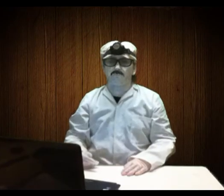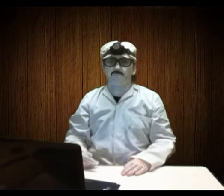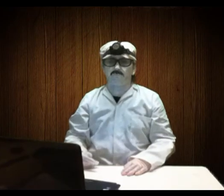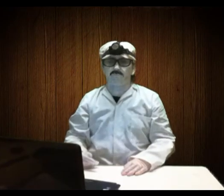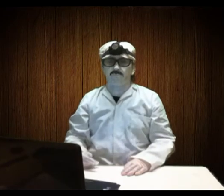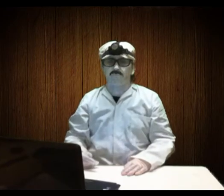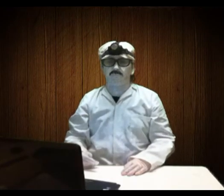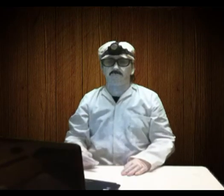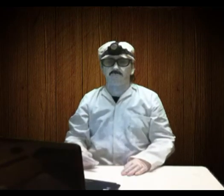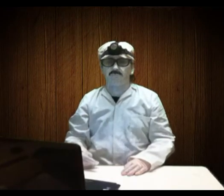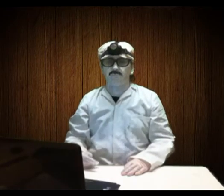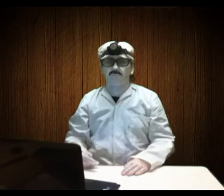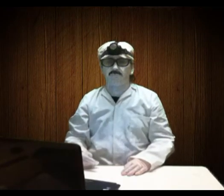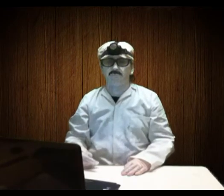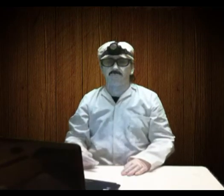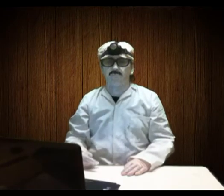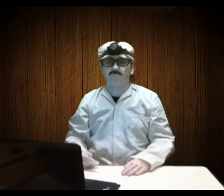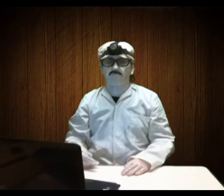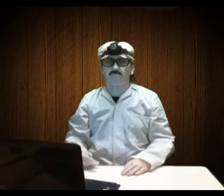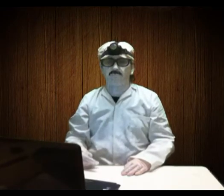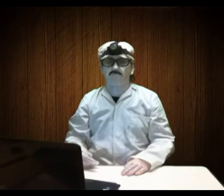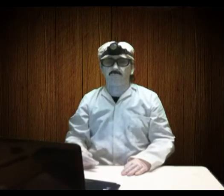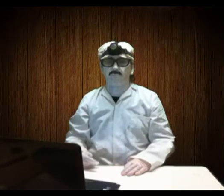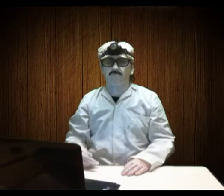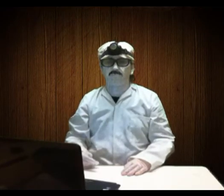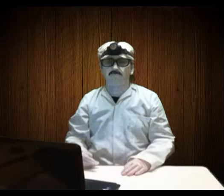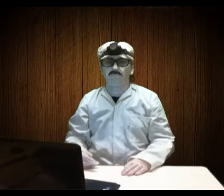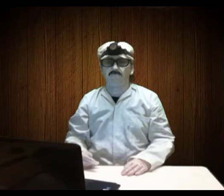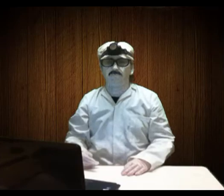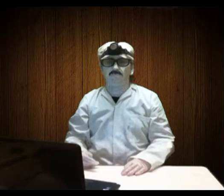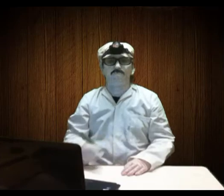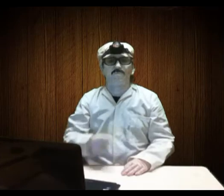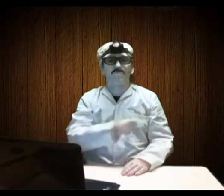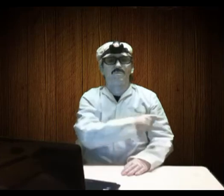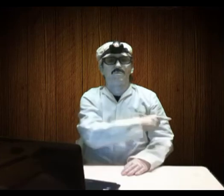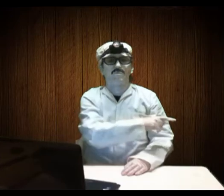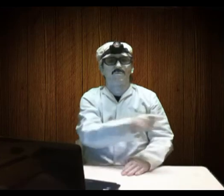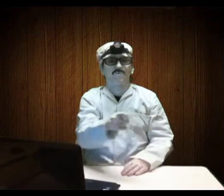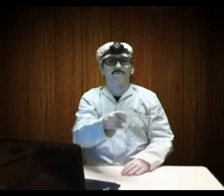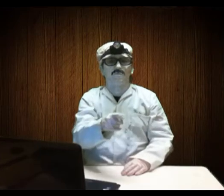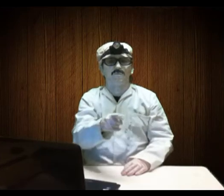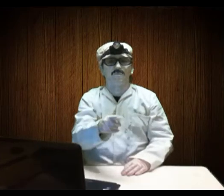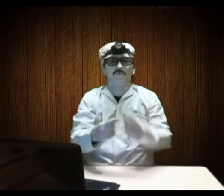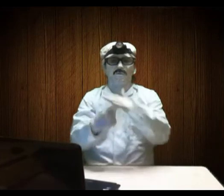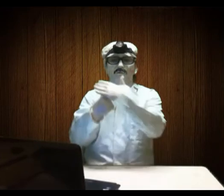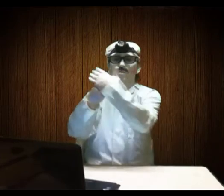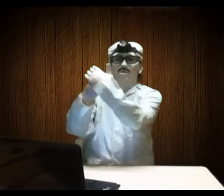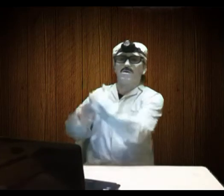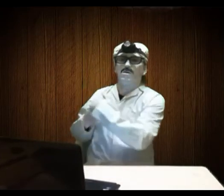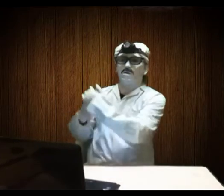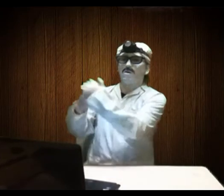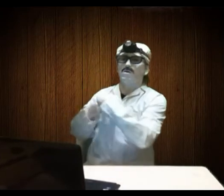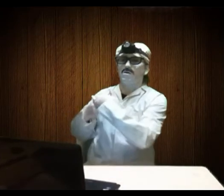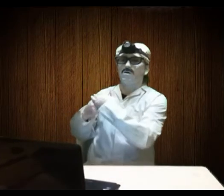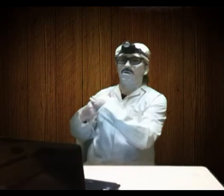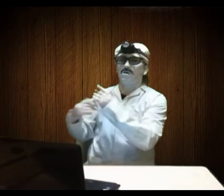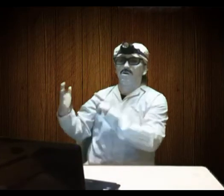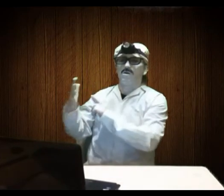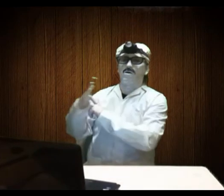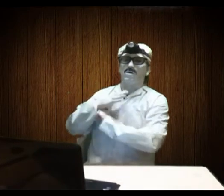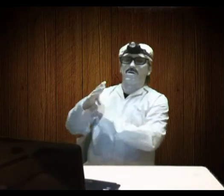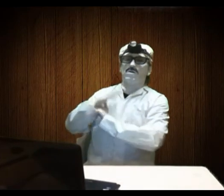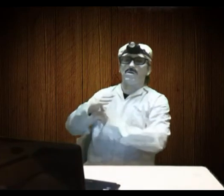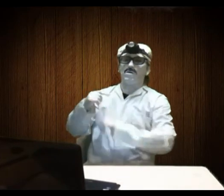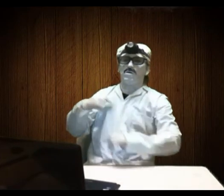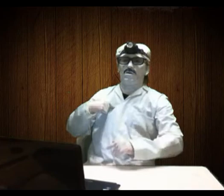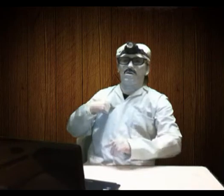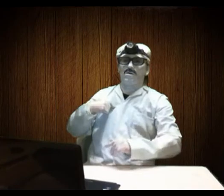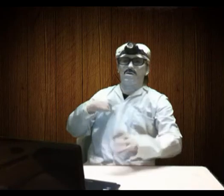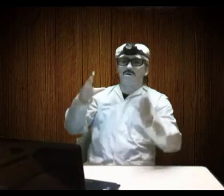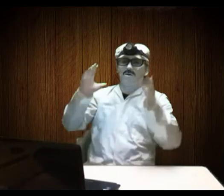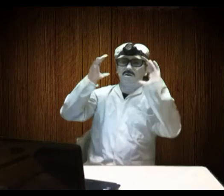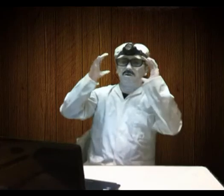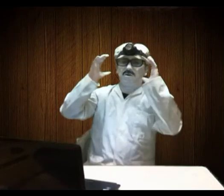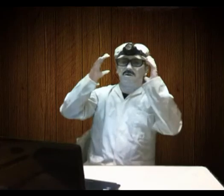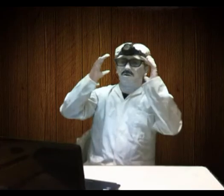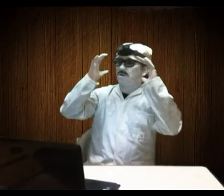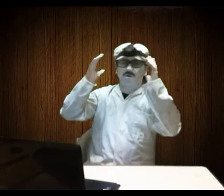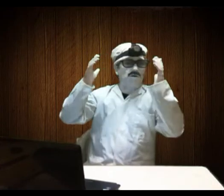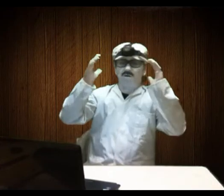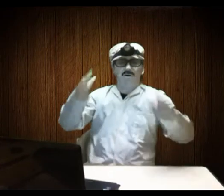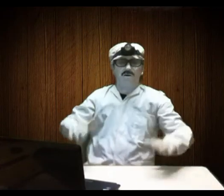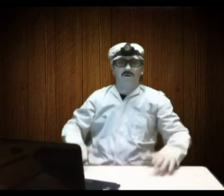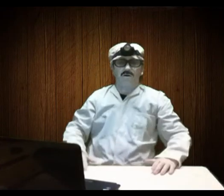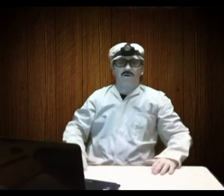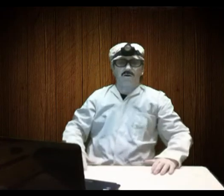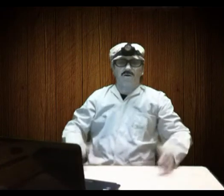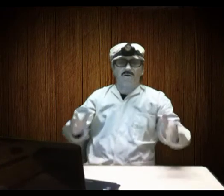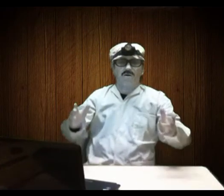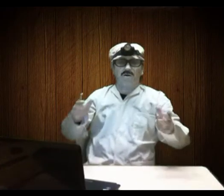and for those whose abuse has led to them experiencing spiritual interference via psychosis